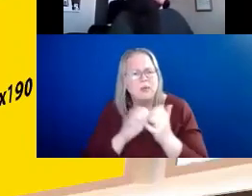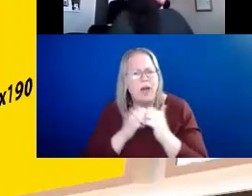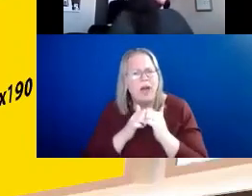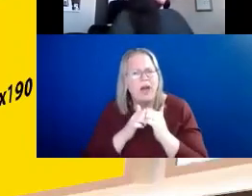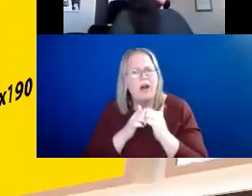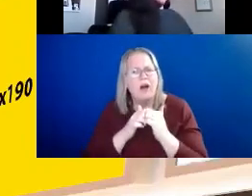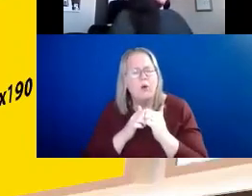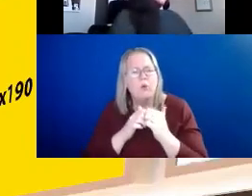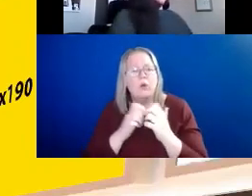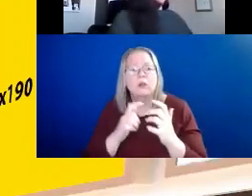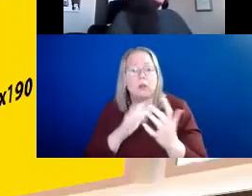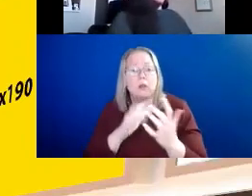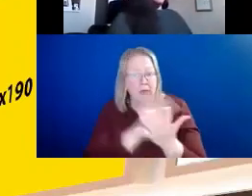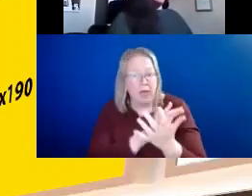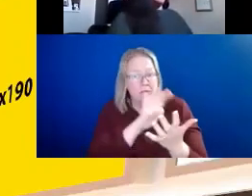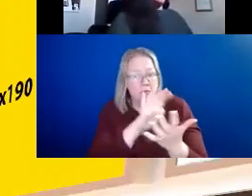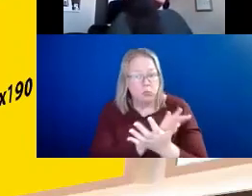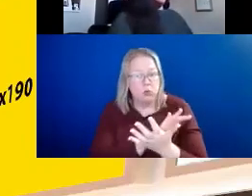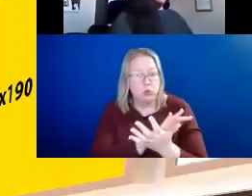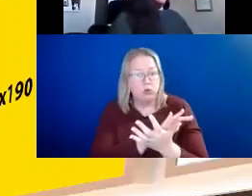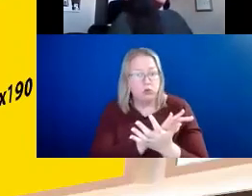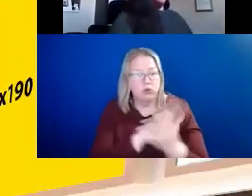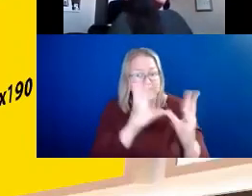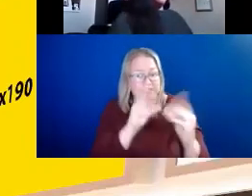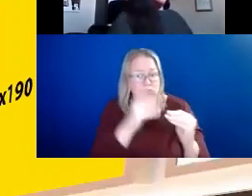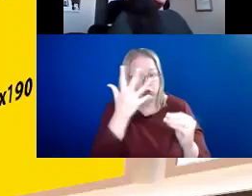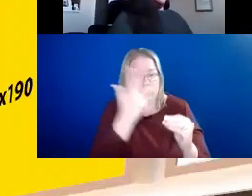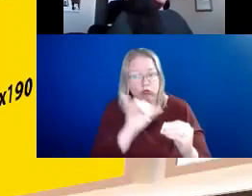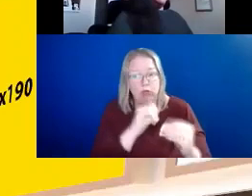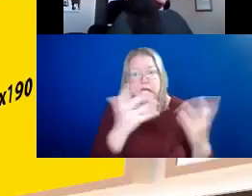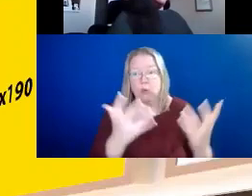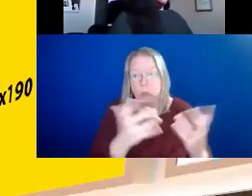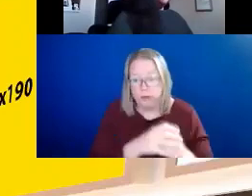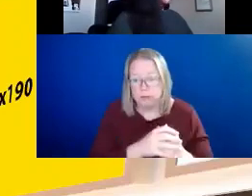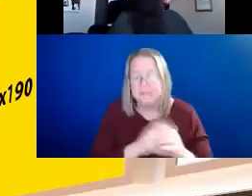what a paper session should look like 12:52:29 , the different modalities.